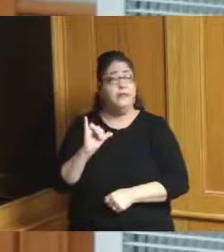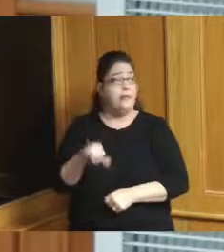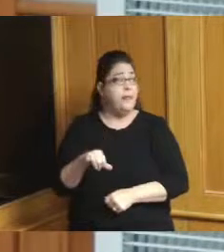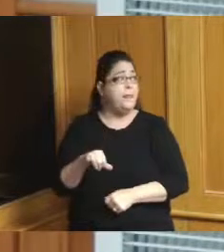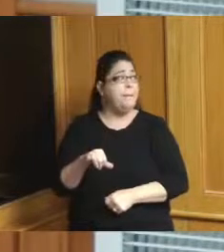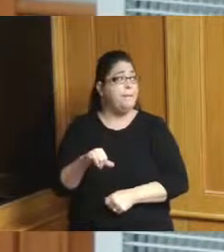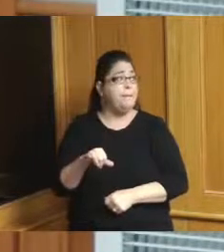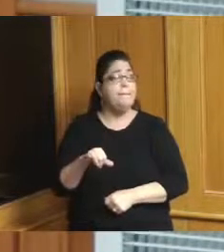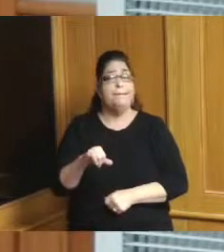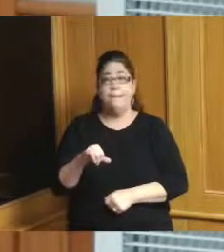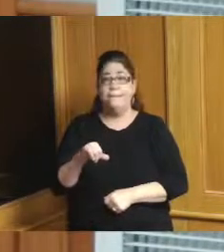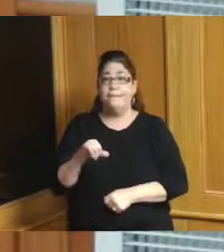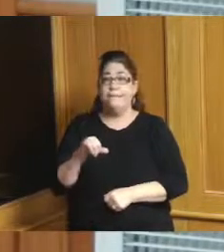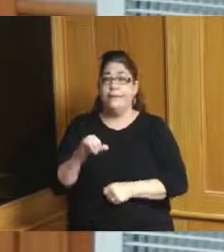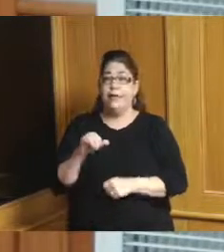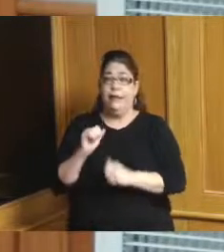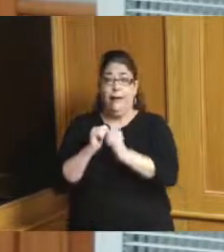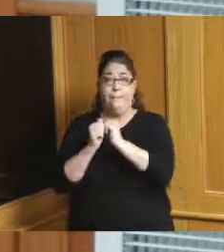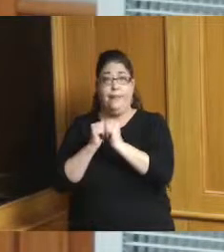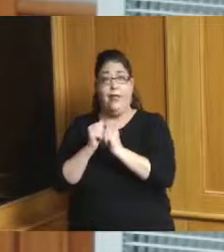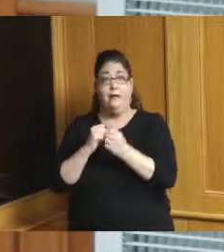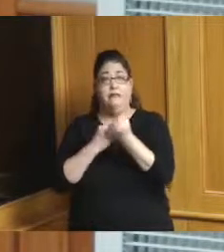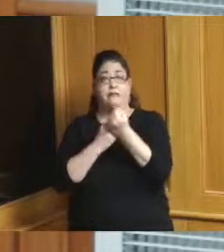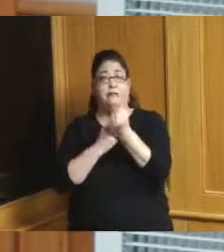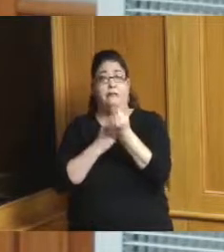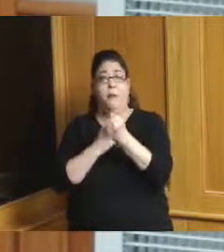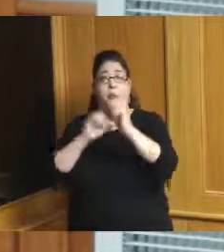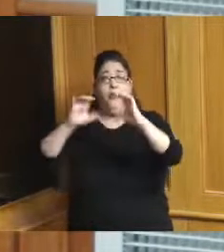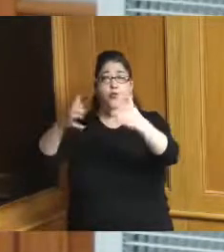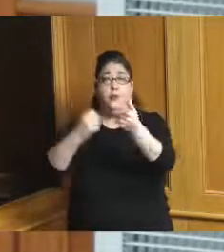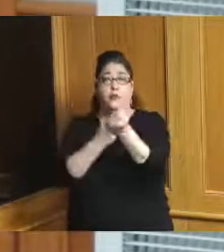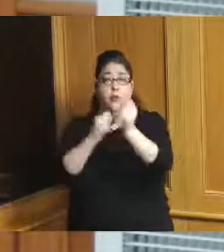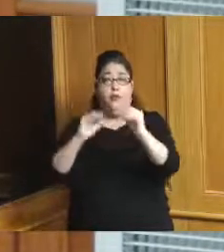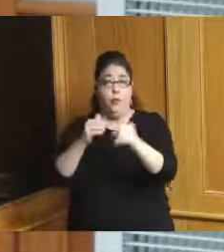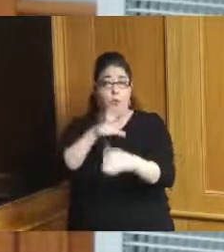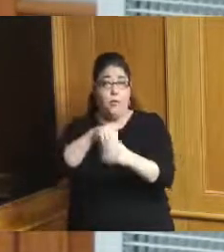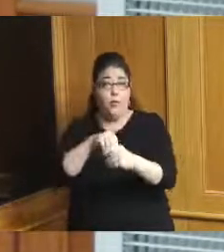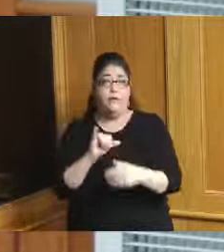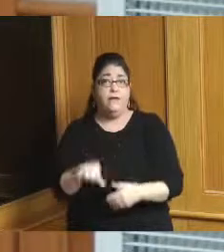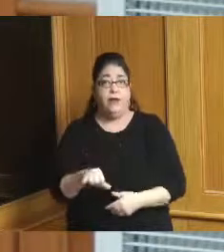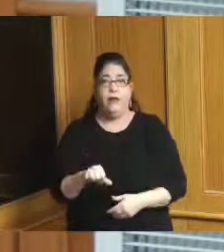campaign support groups are part of that and so that's a place where people are